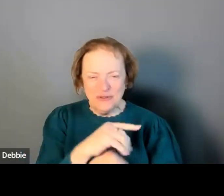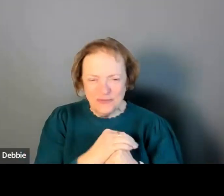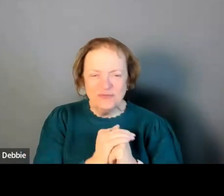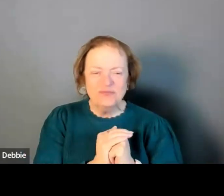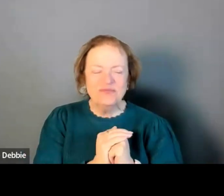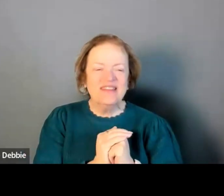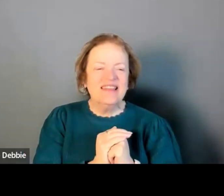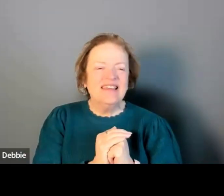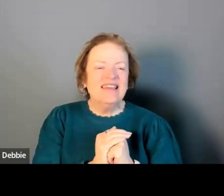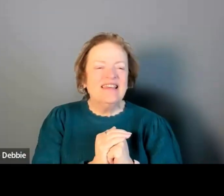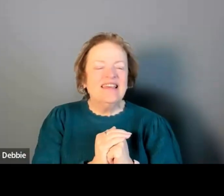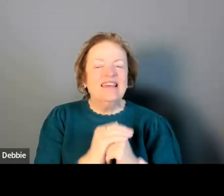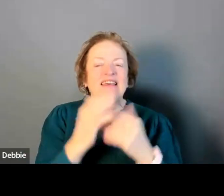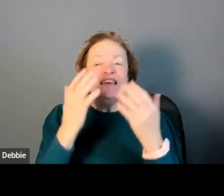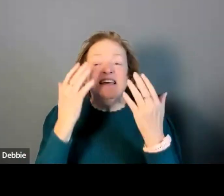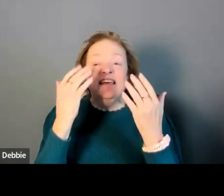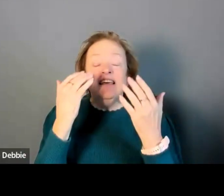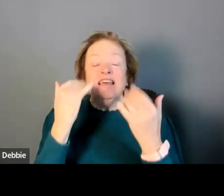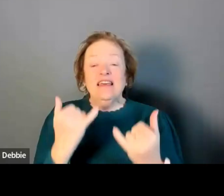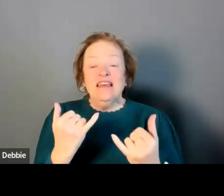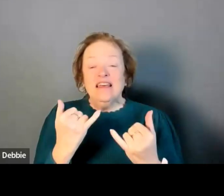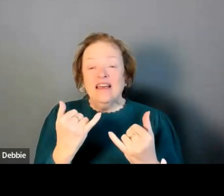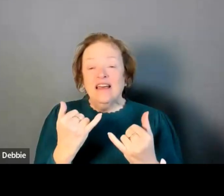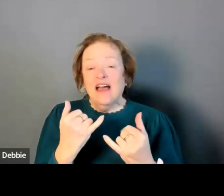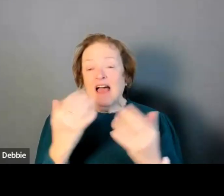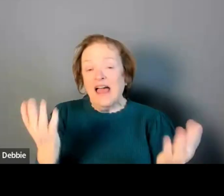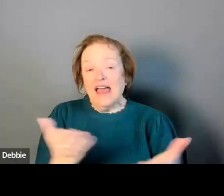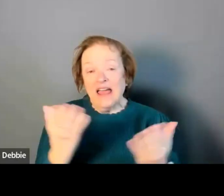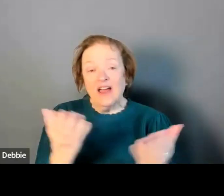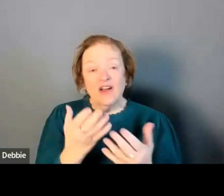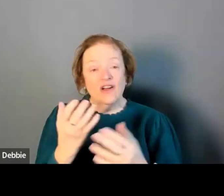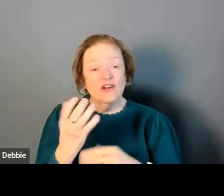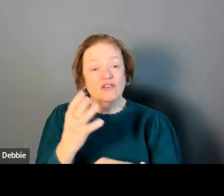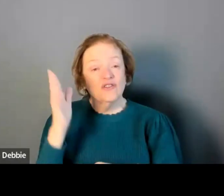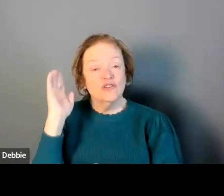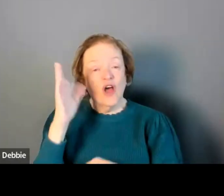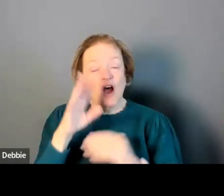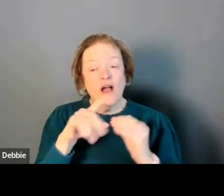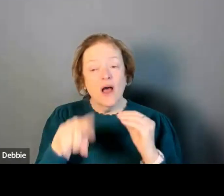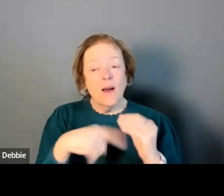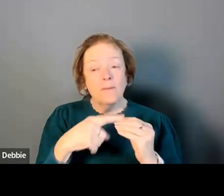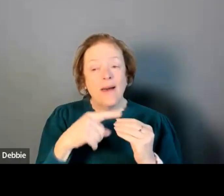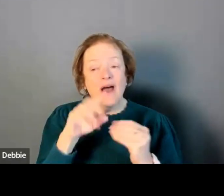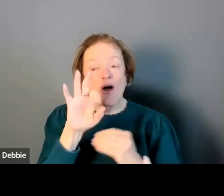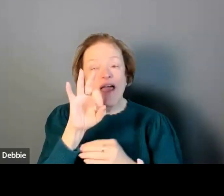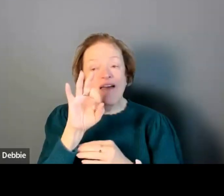So I am here today to talk to you all about FM Systems, HAT Systems, FM,